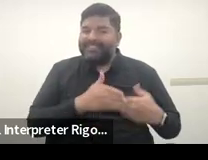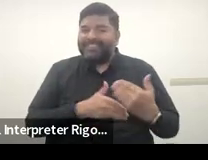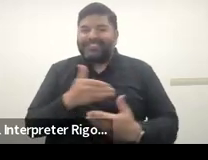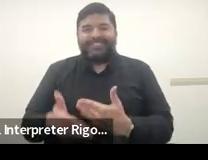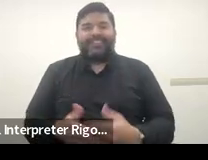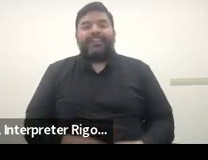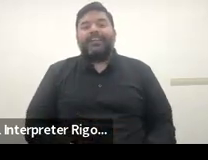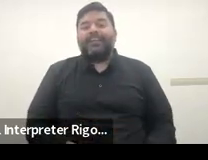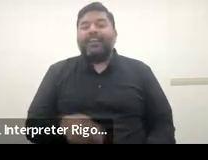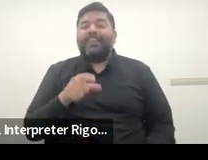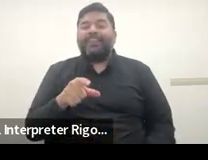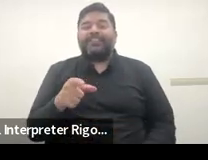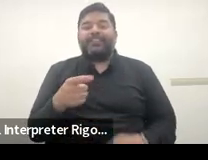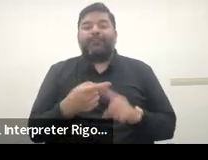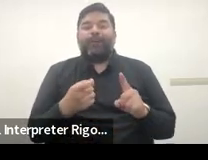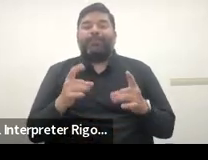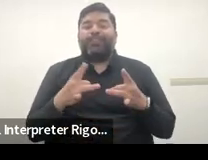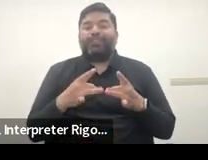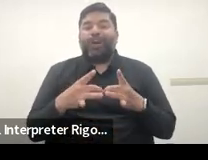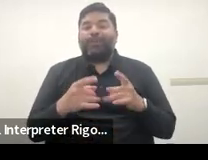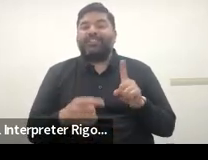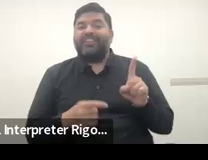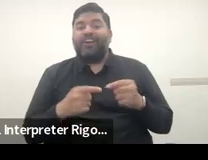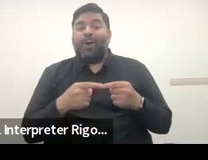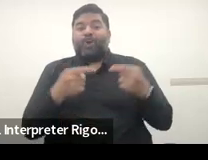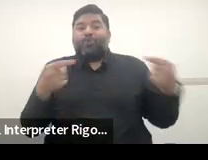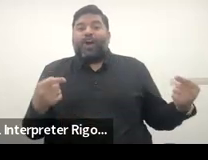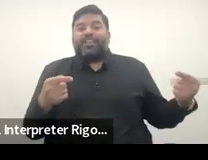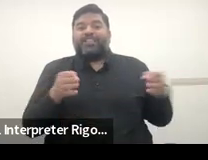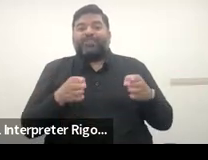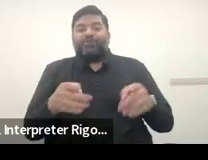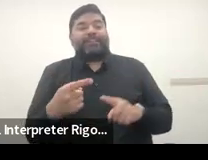is from the Starbucks across the street. I went there this morning and they have ASL